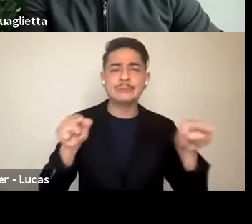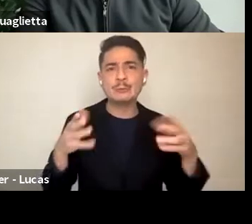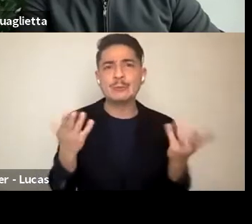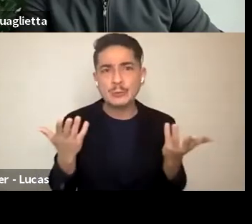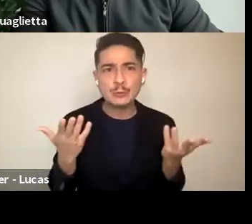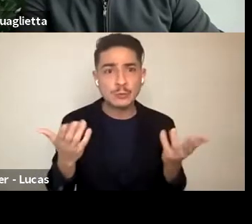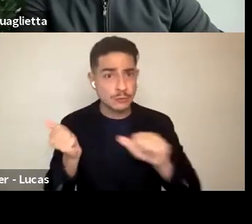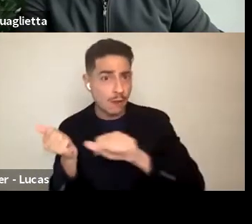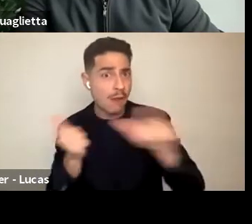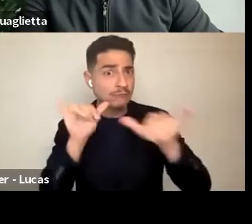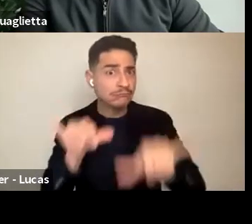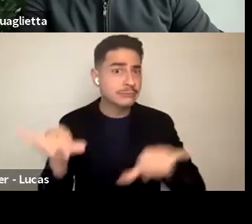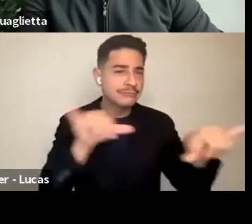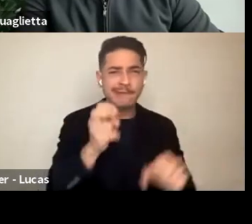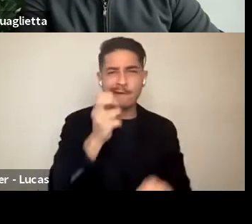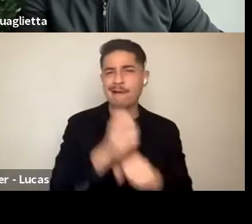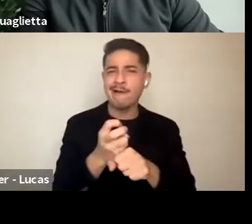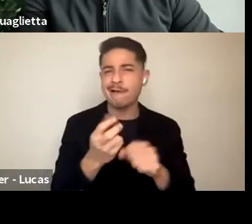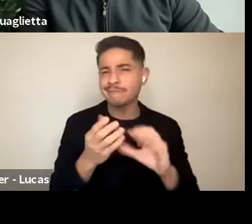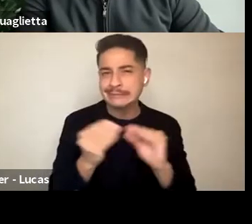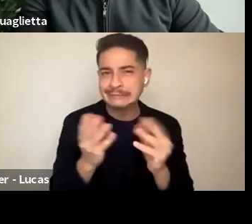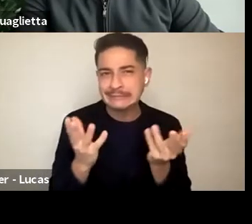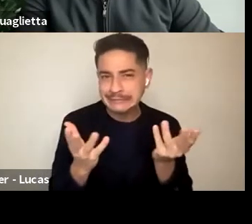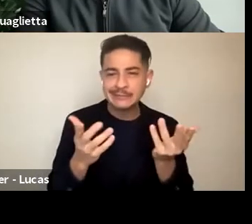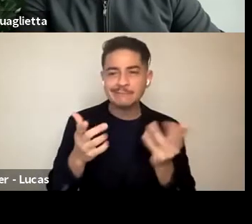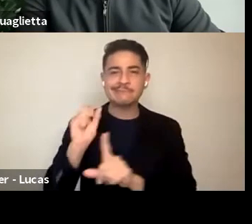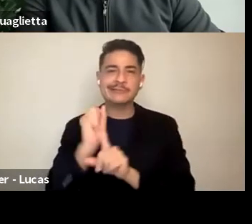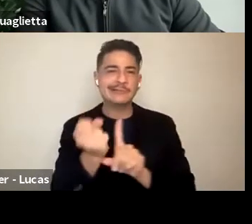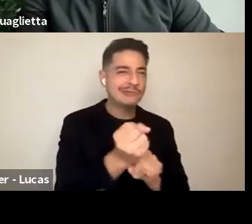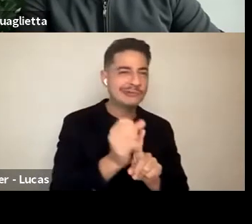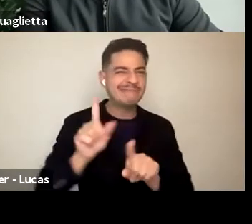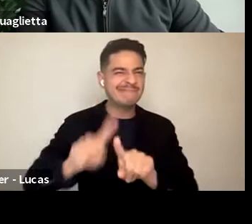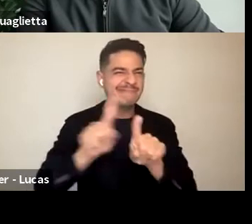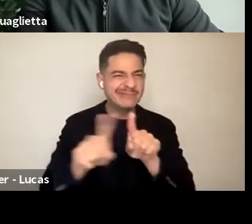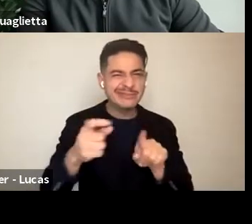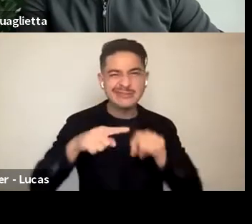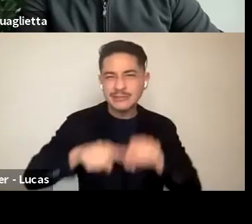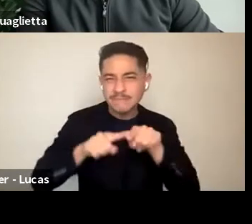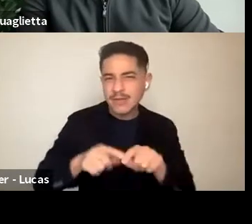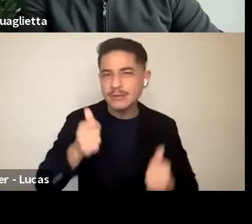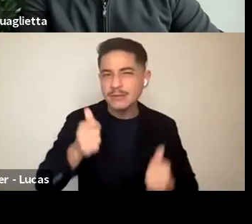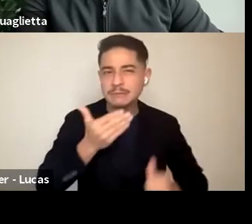You're going to have different situations in each situation needs to be evaluated on its merits.